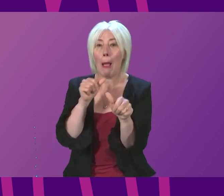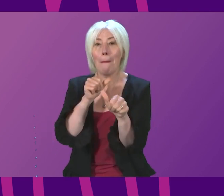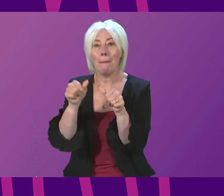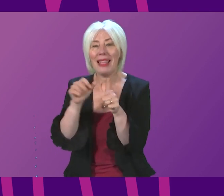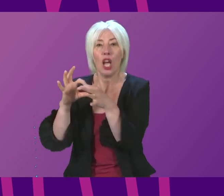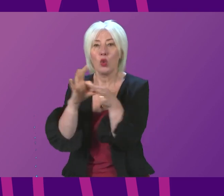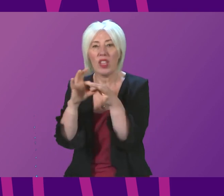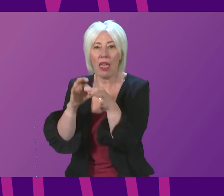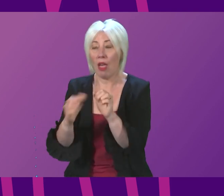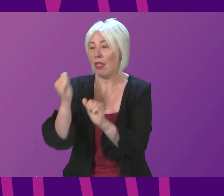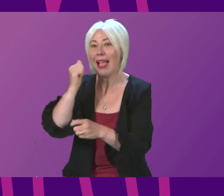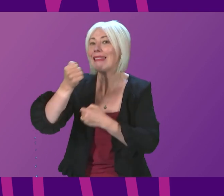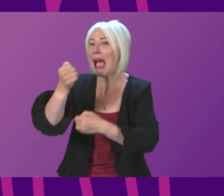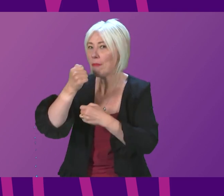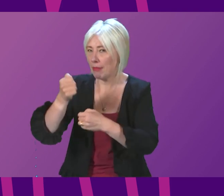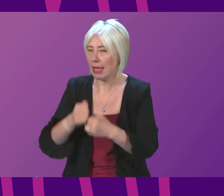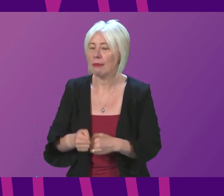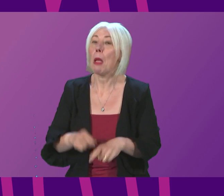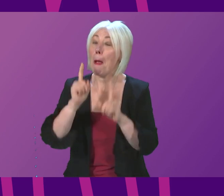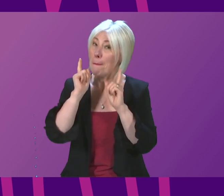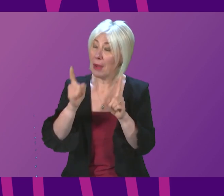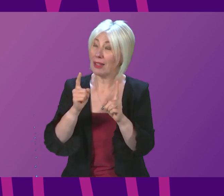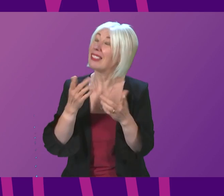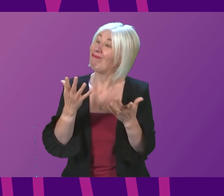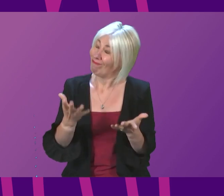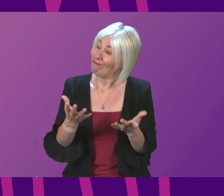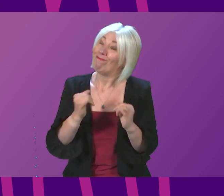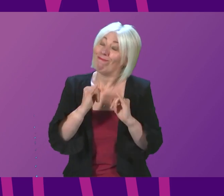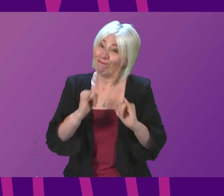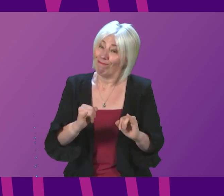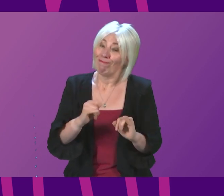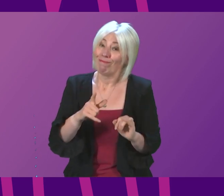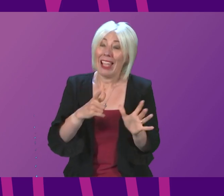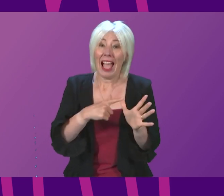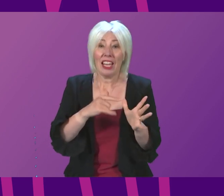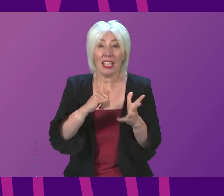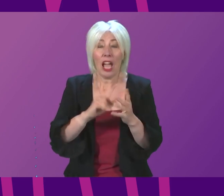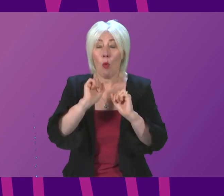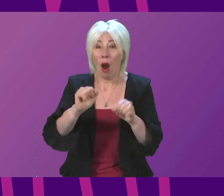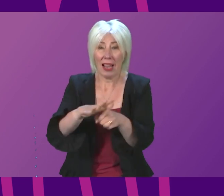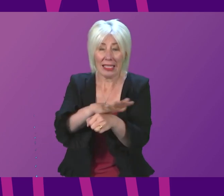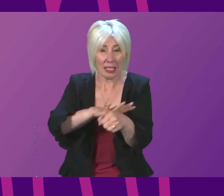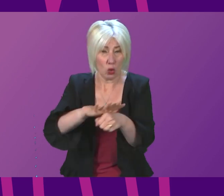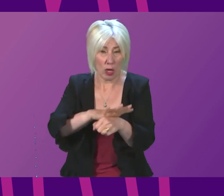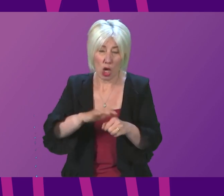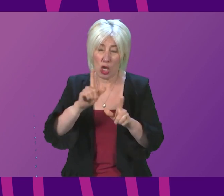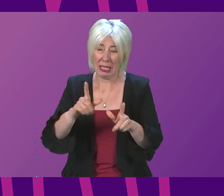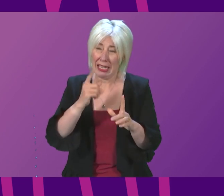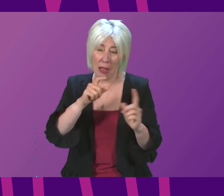However, most fundamental is that Anas Sarwar’s absurd position puts him at odds with any